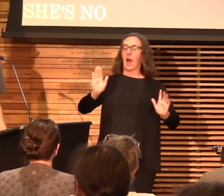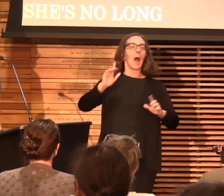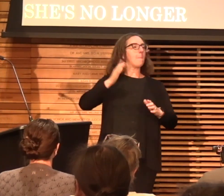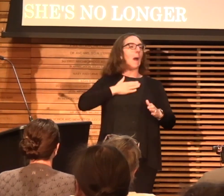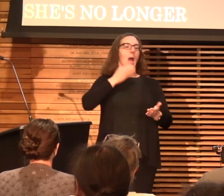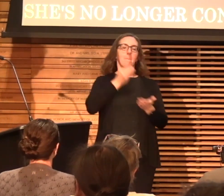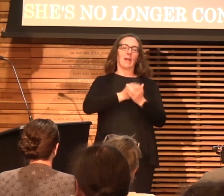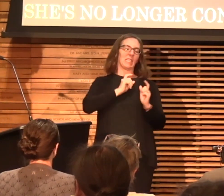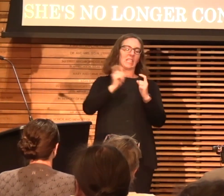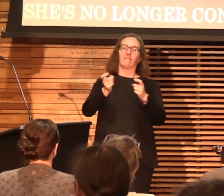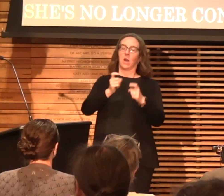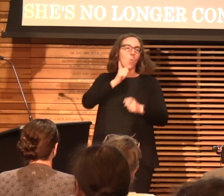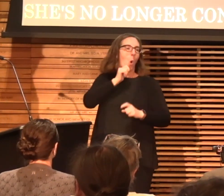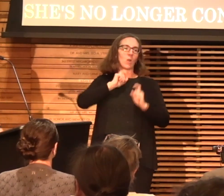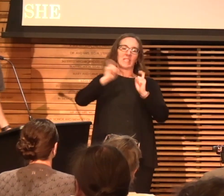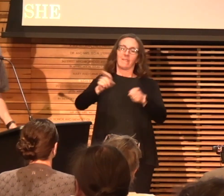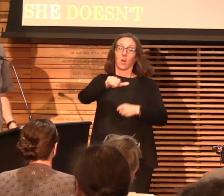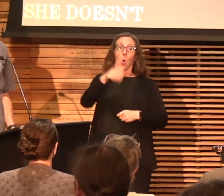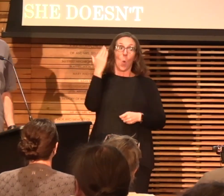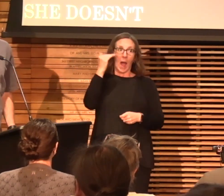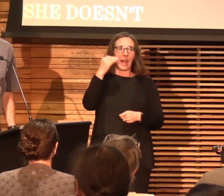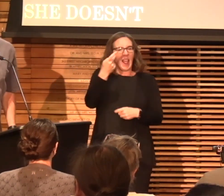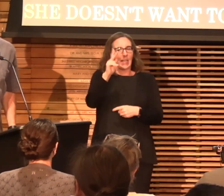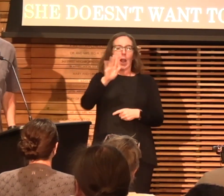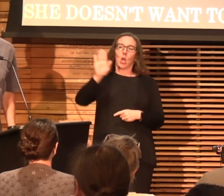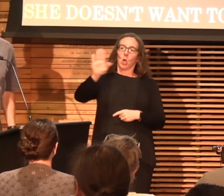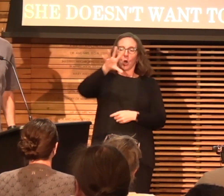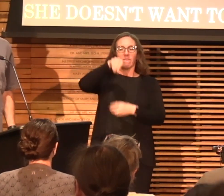because she doesn't wanna fund Helen's communist activities.